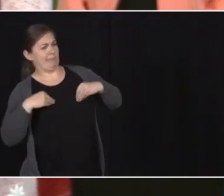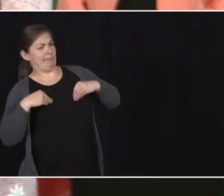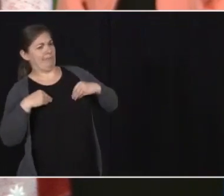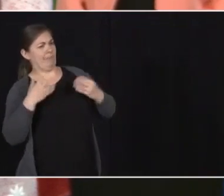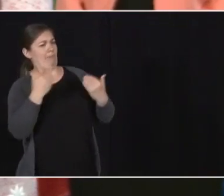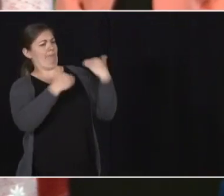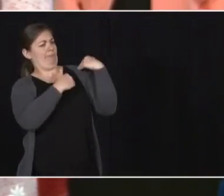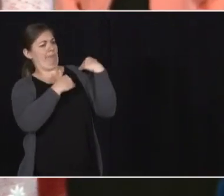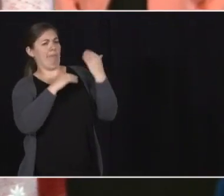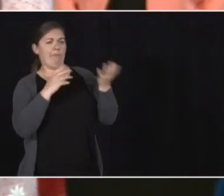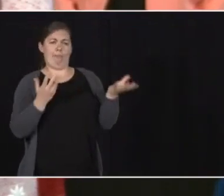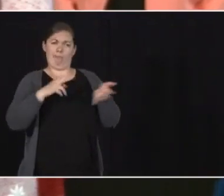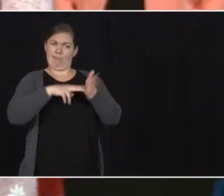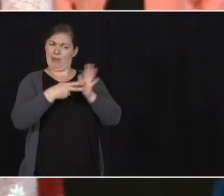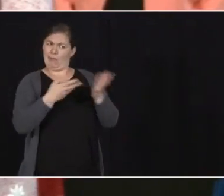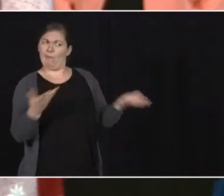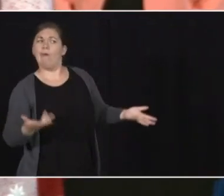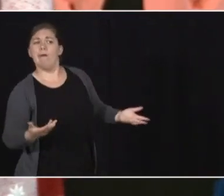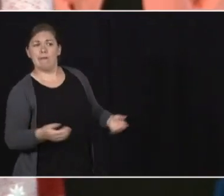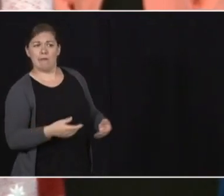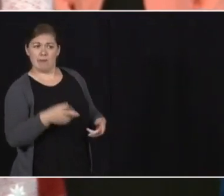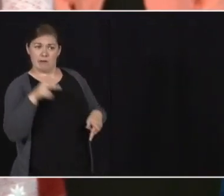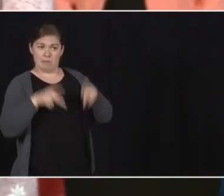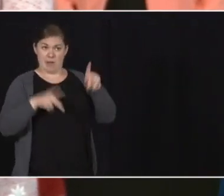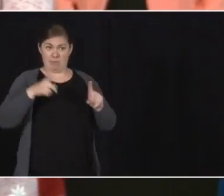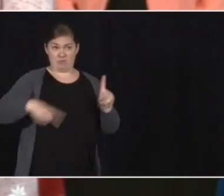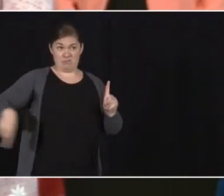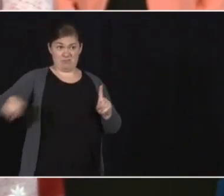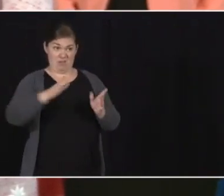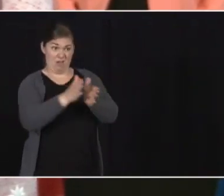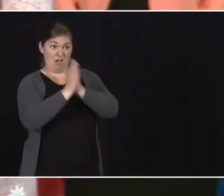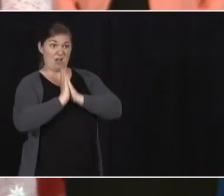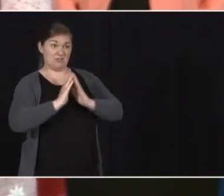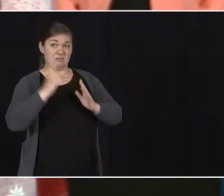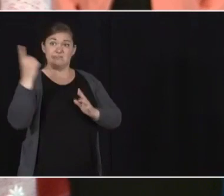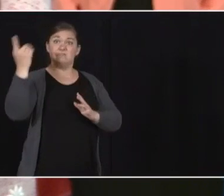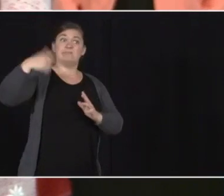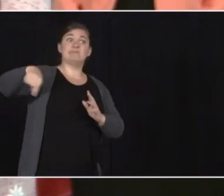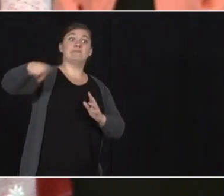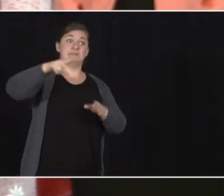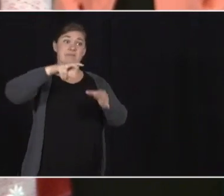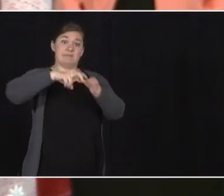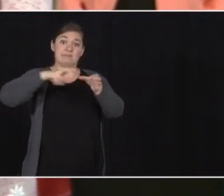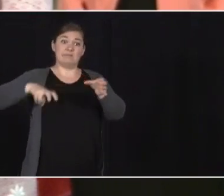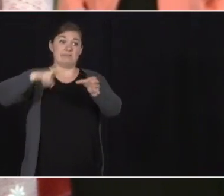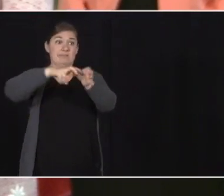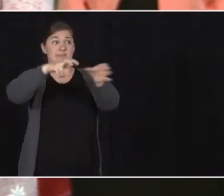People are going to be calling for resignations. How do you hold your own government accountable? Will anyone resign over this gimmick